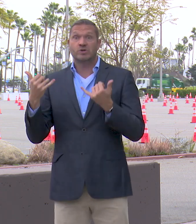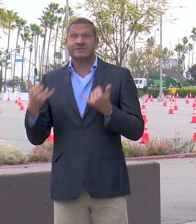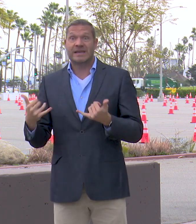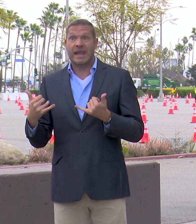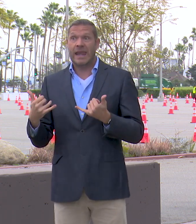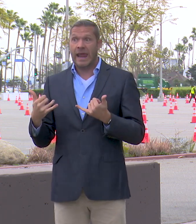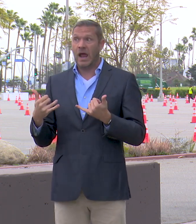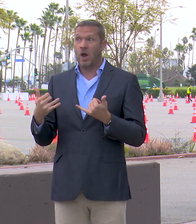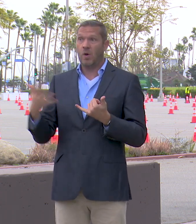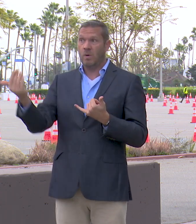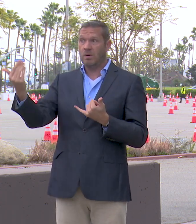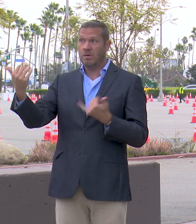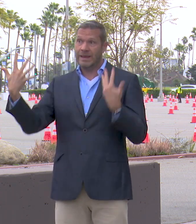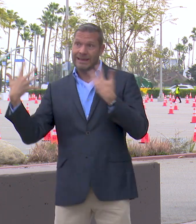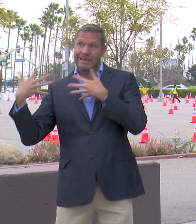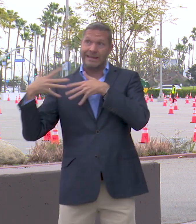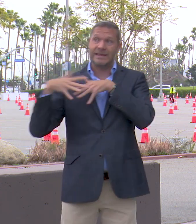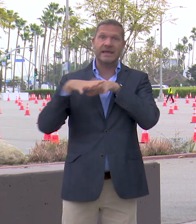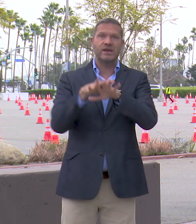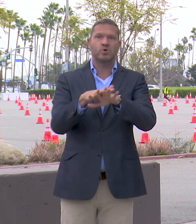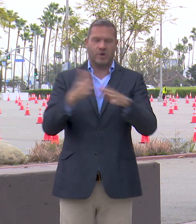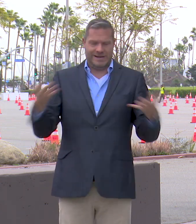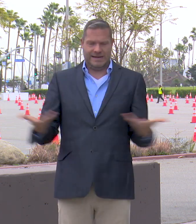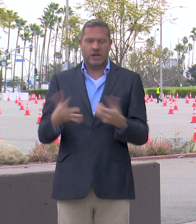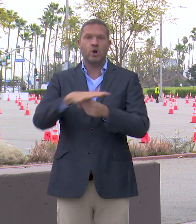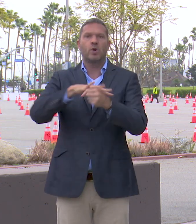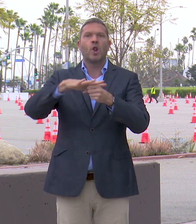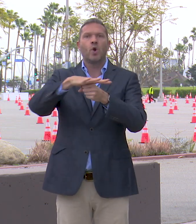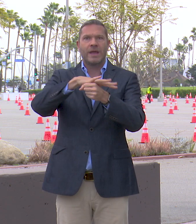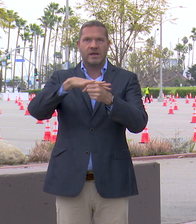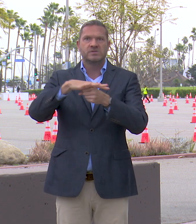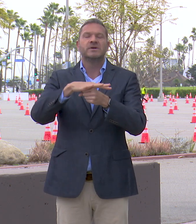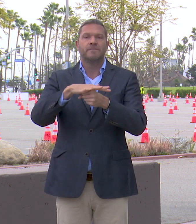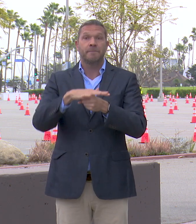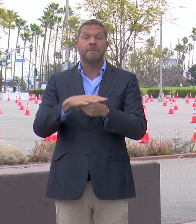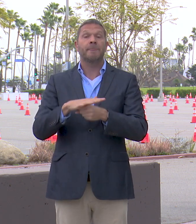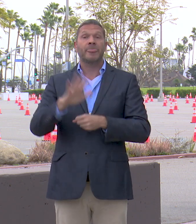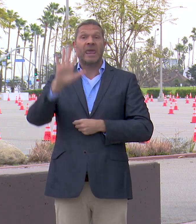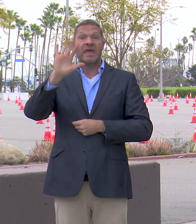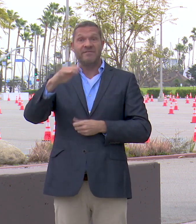integrated into now this site and so that information is going to be put out by the